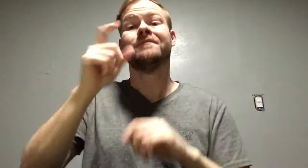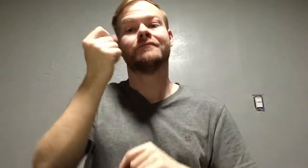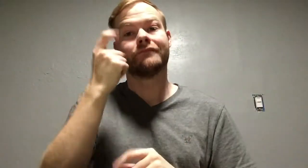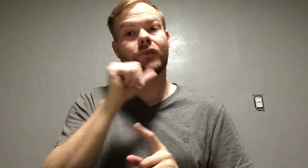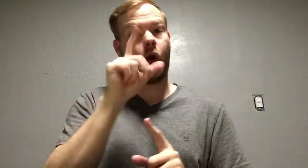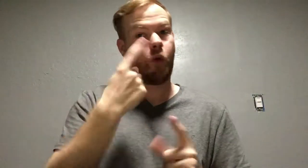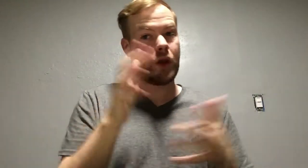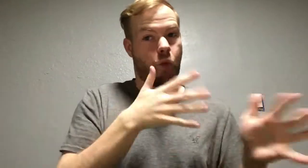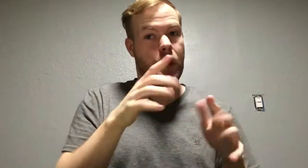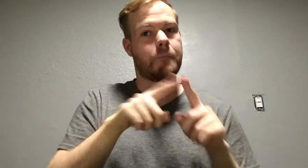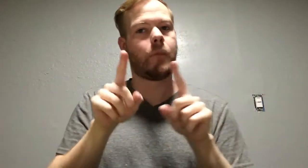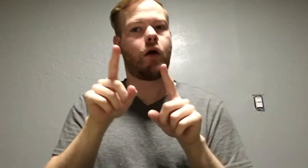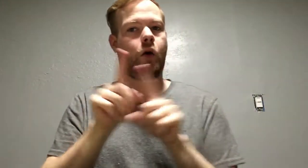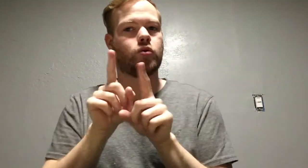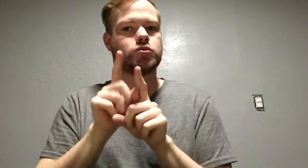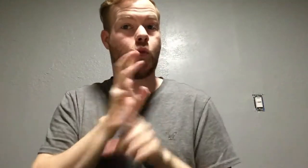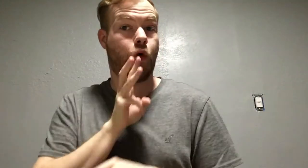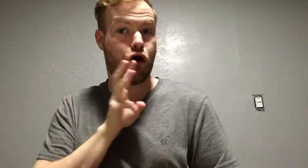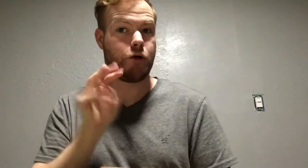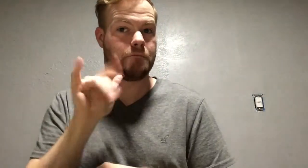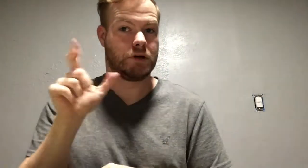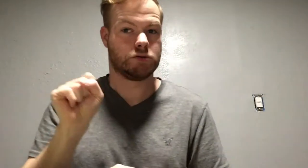It's not only windmills though, it's also watermills.